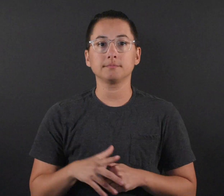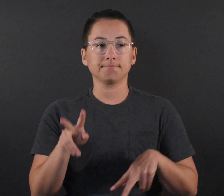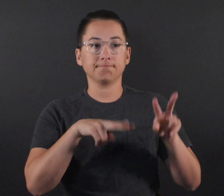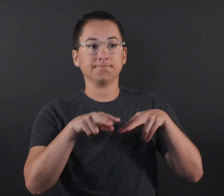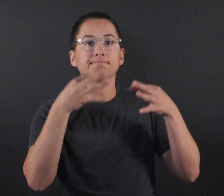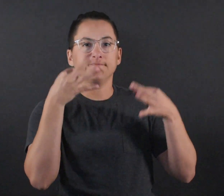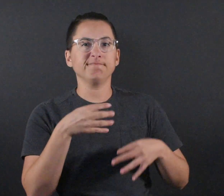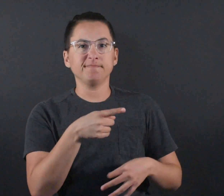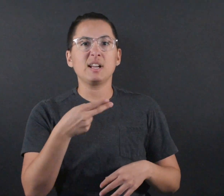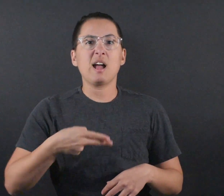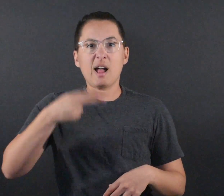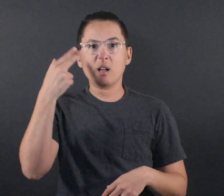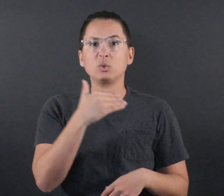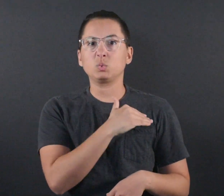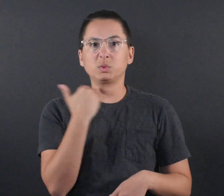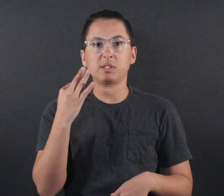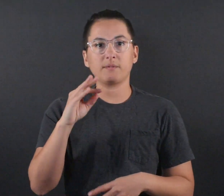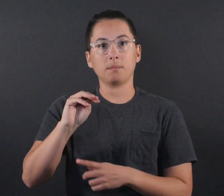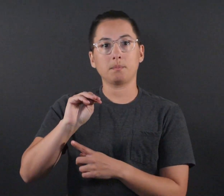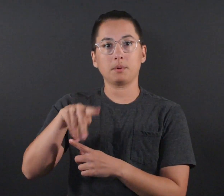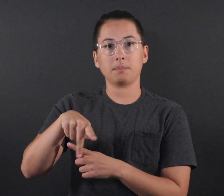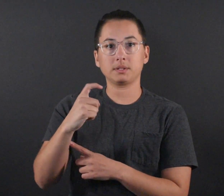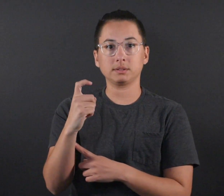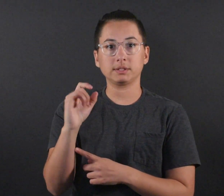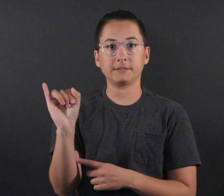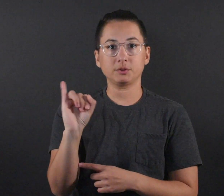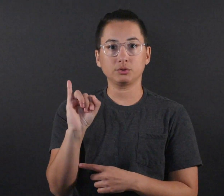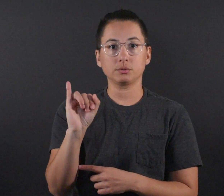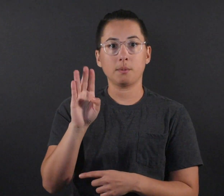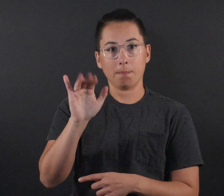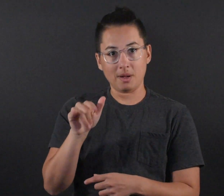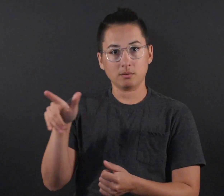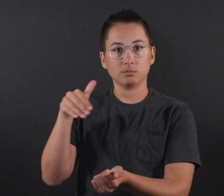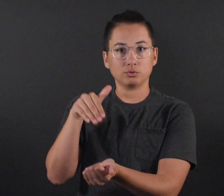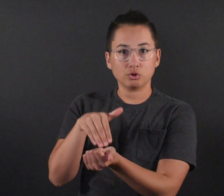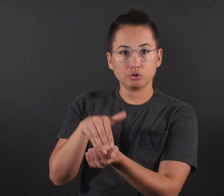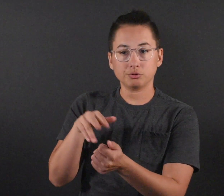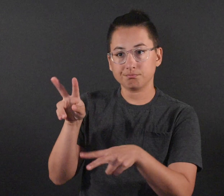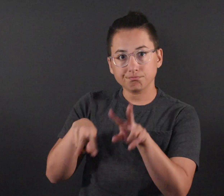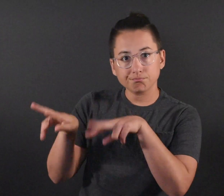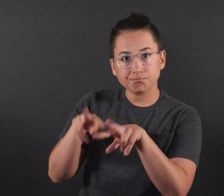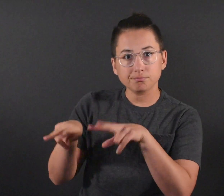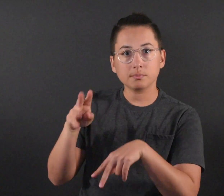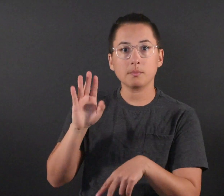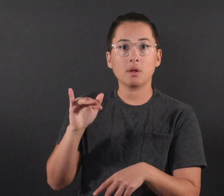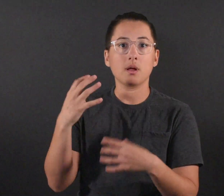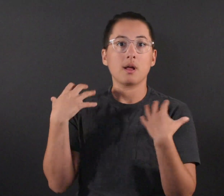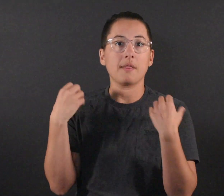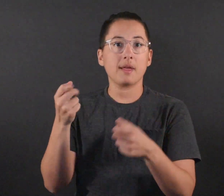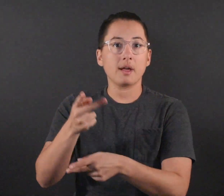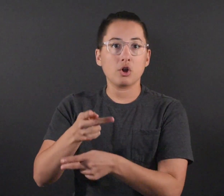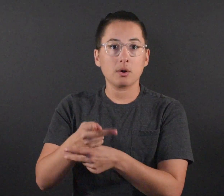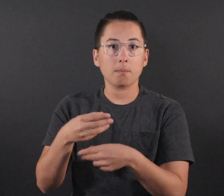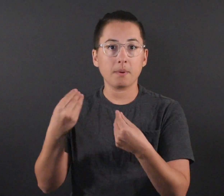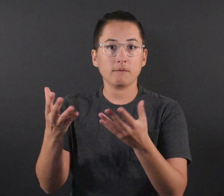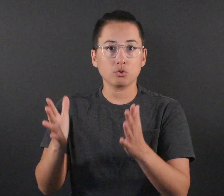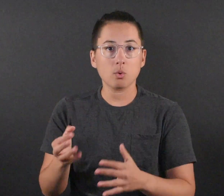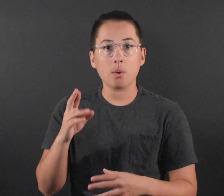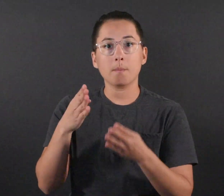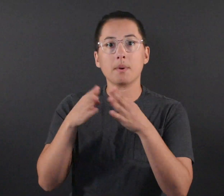infection per clinical judgement of a health care provider or public health recommendation (e.g.,